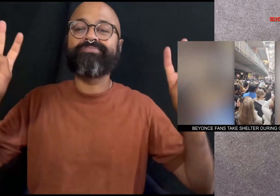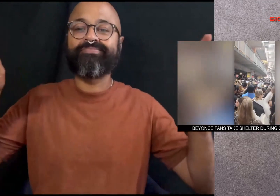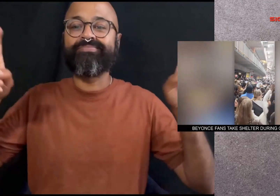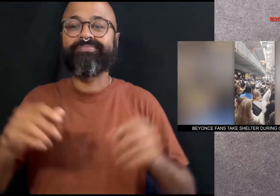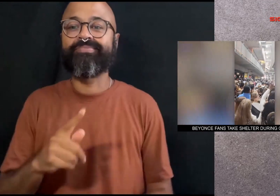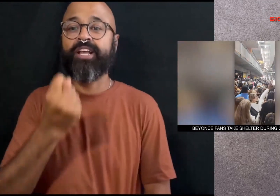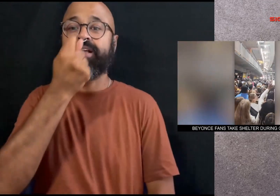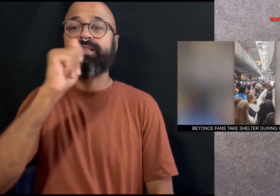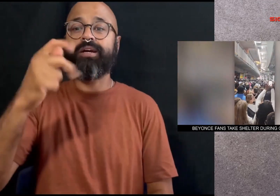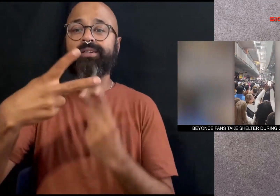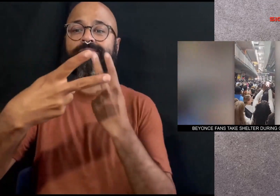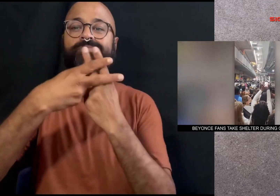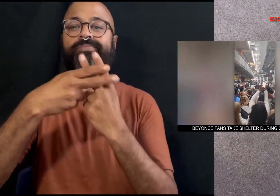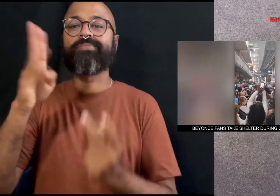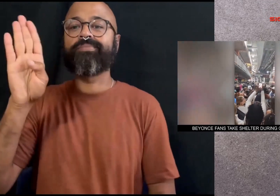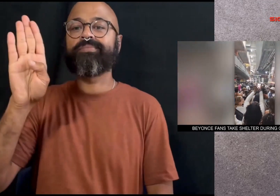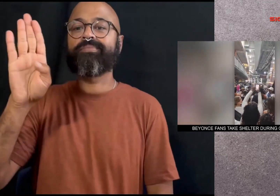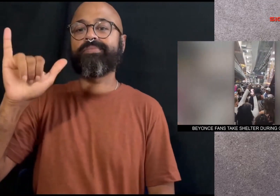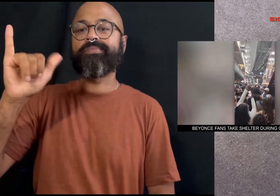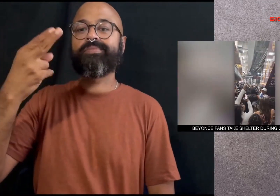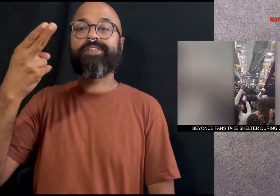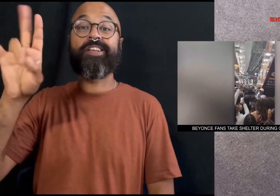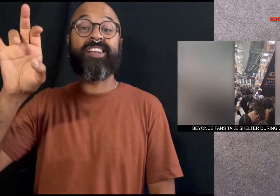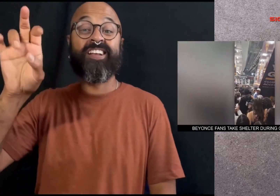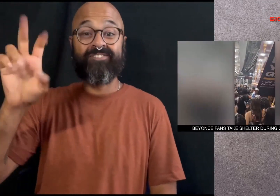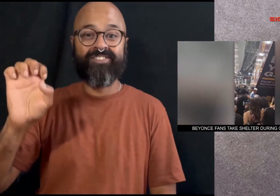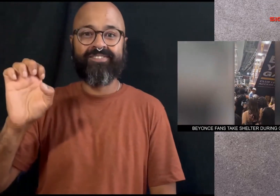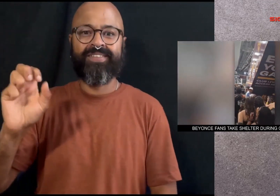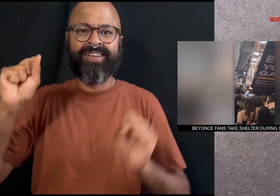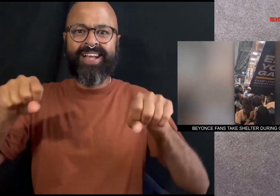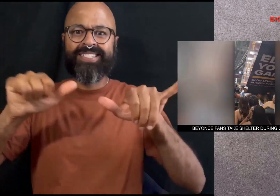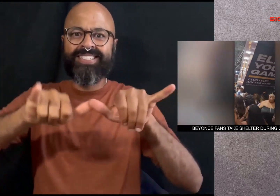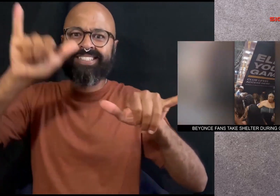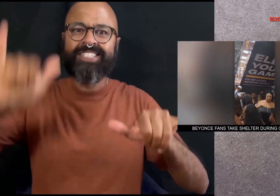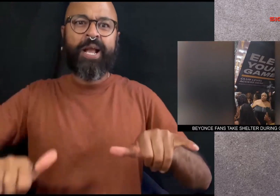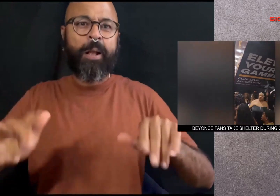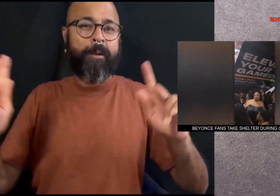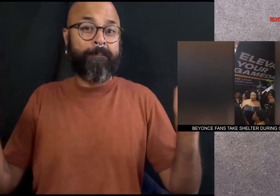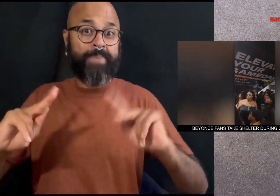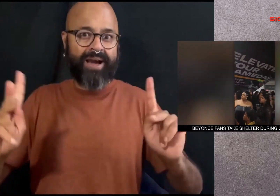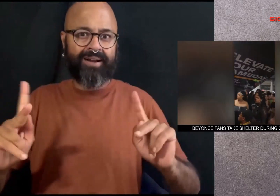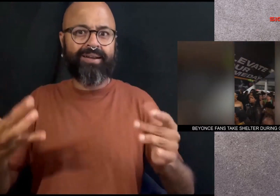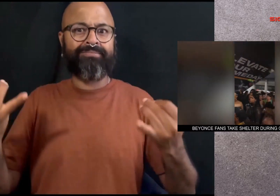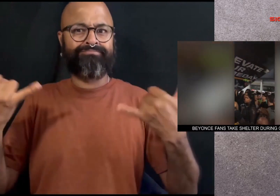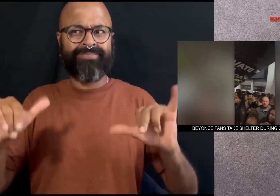the hashtag beehive can stay for the party and still get home on Metro.